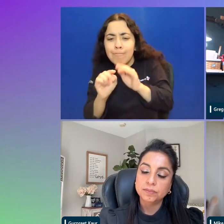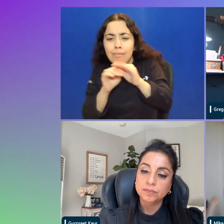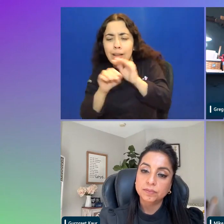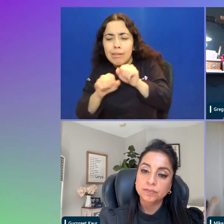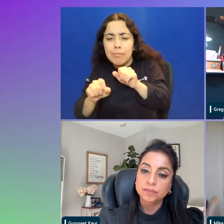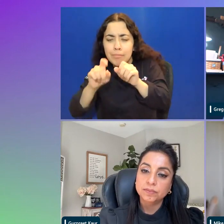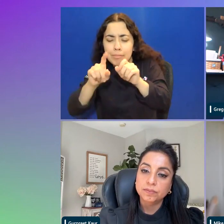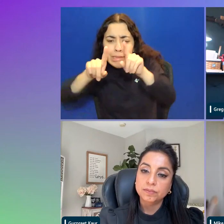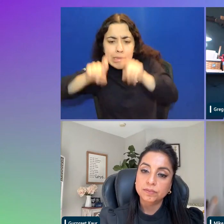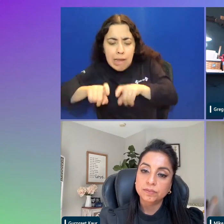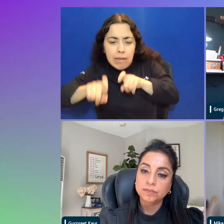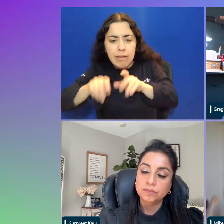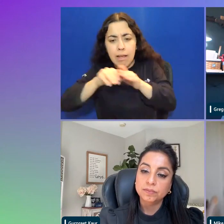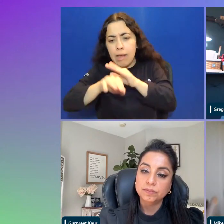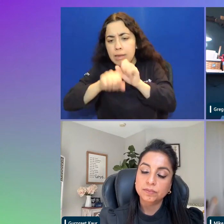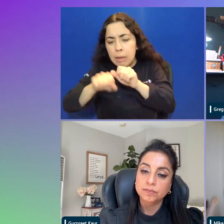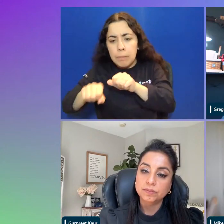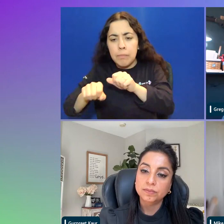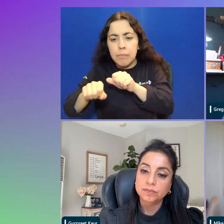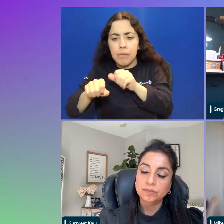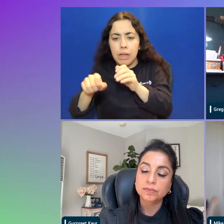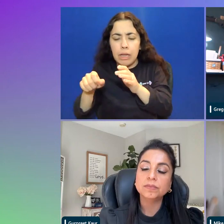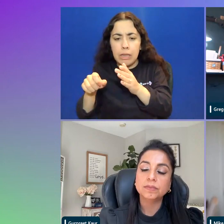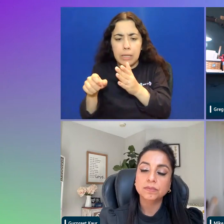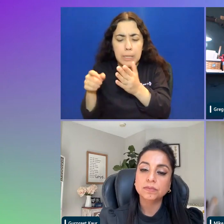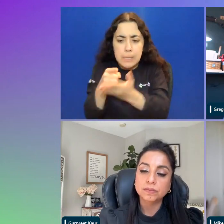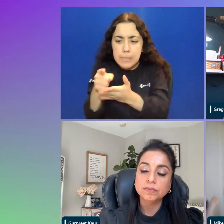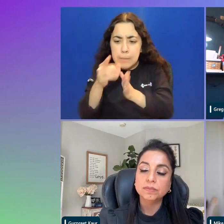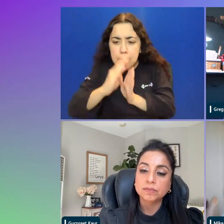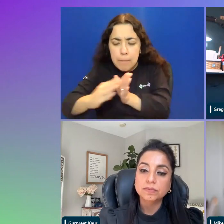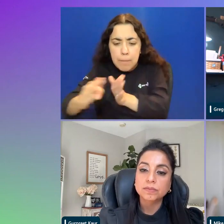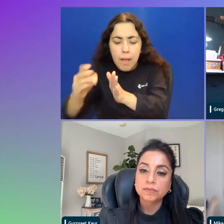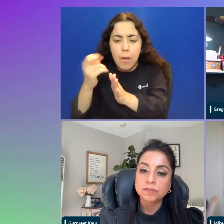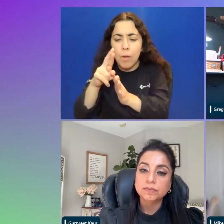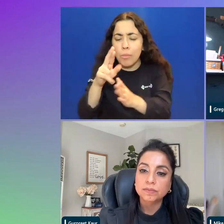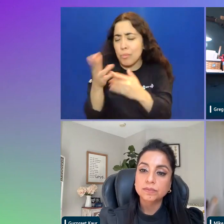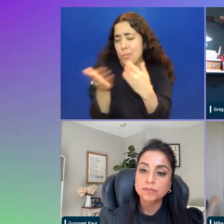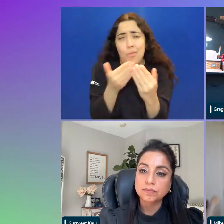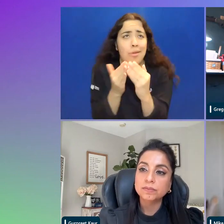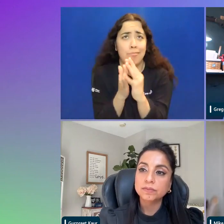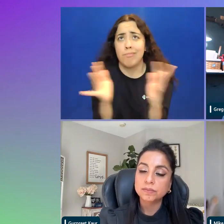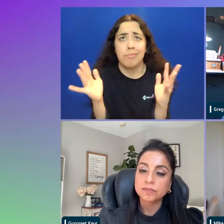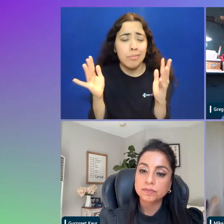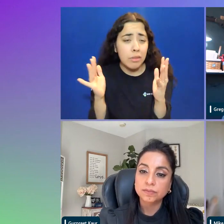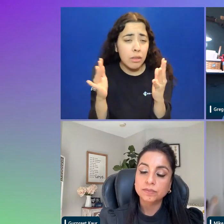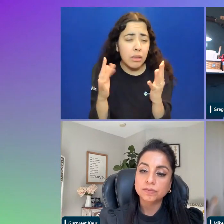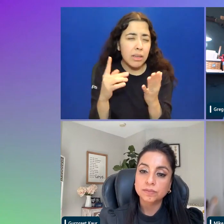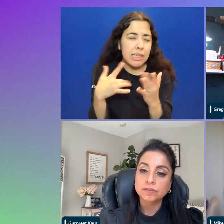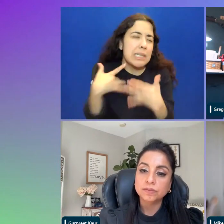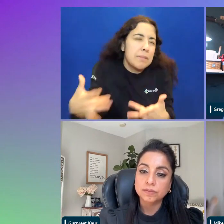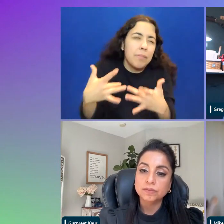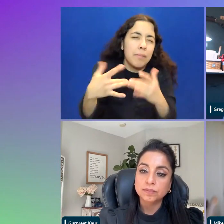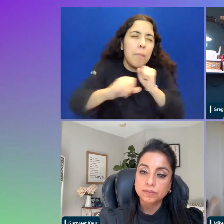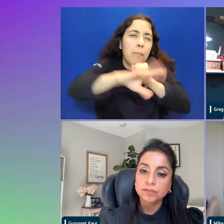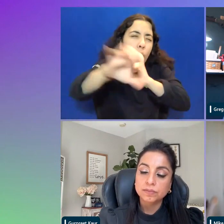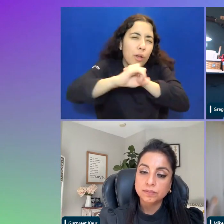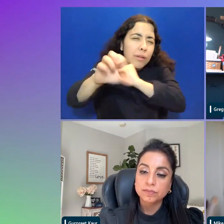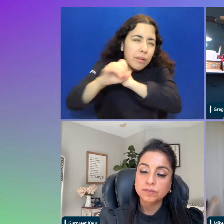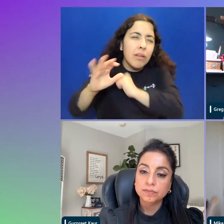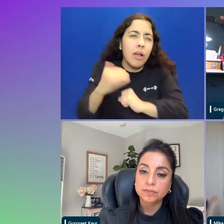accessibility city road mapping or accessibility, whatever it is . Typically it's in things like marketing, like our marketing